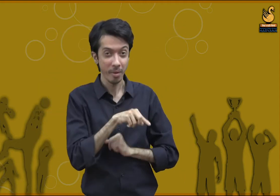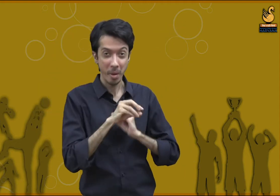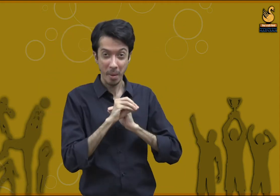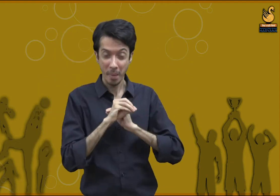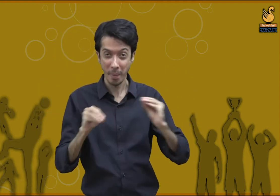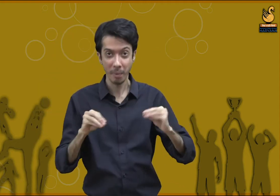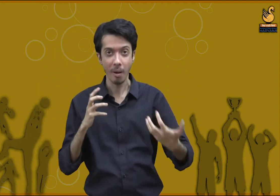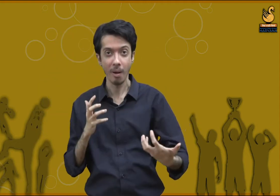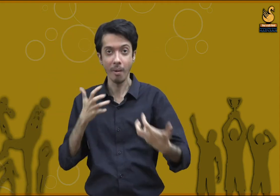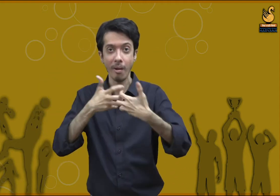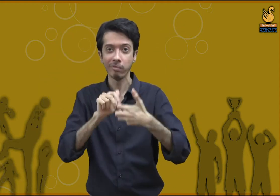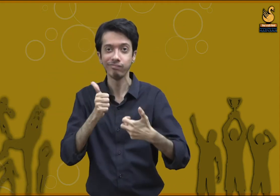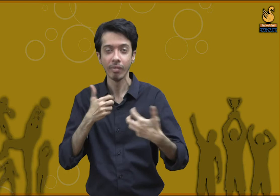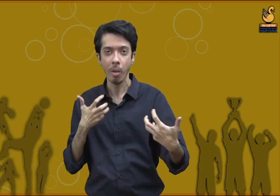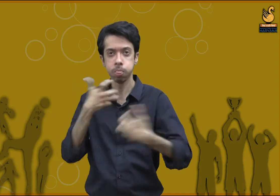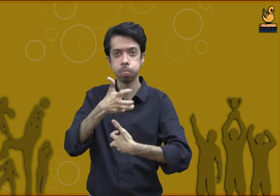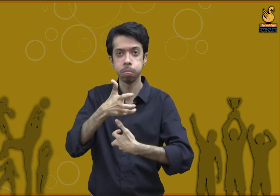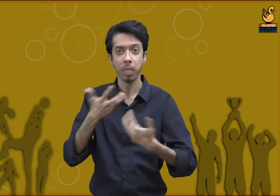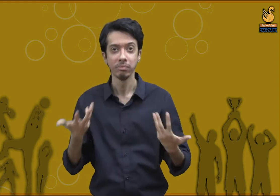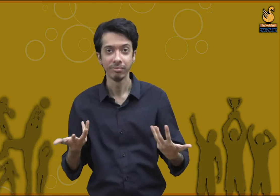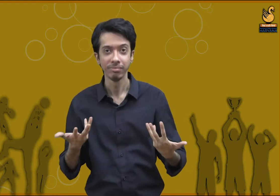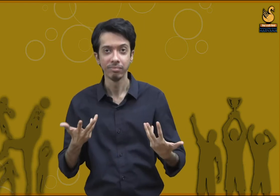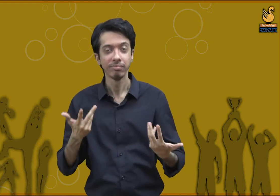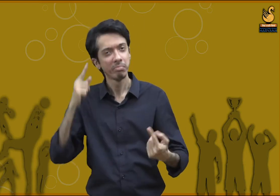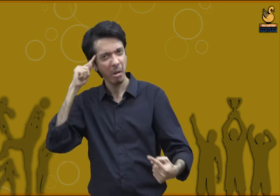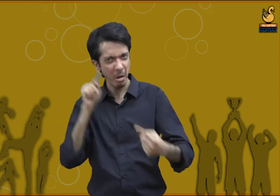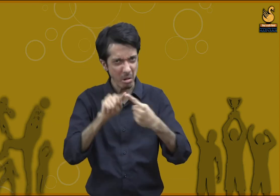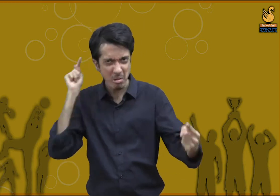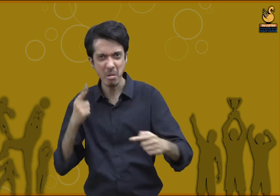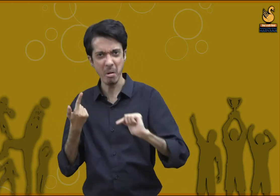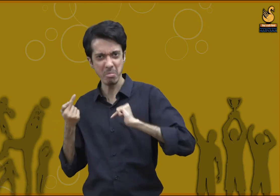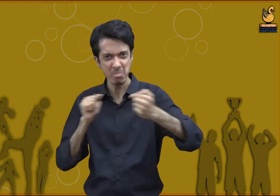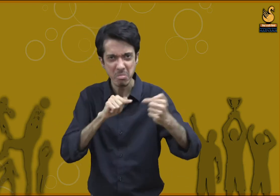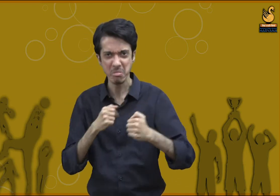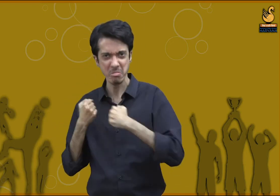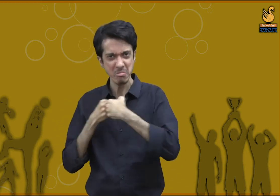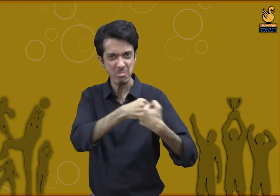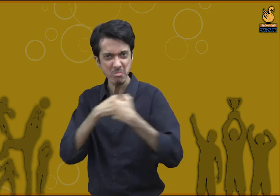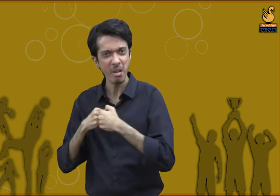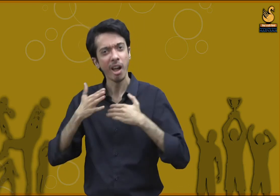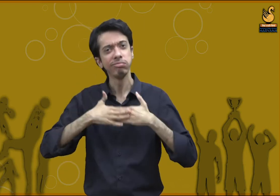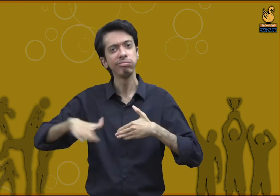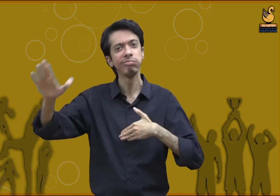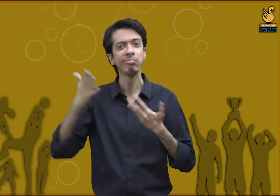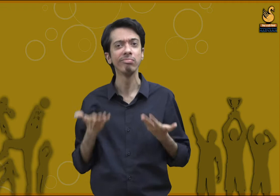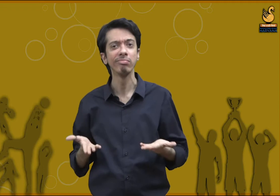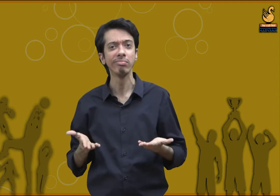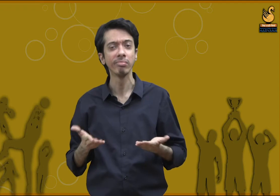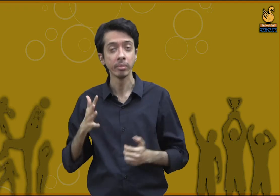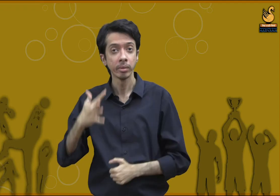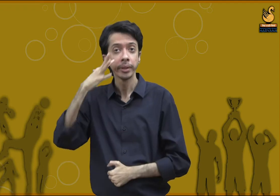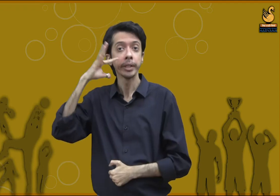If a person does not have these skills then he will not be able to mix himself in the society.